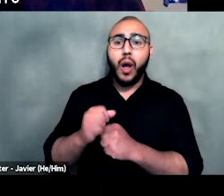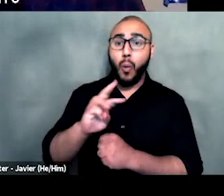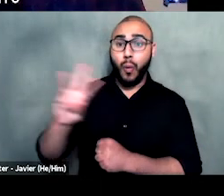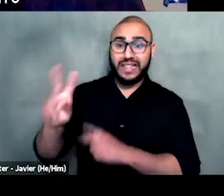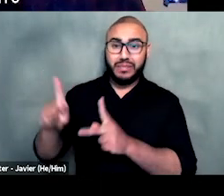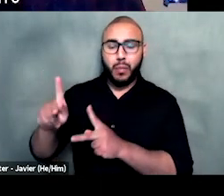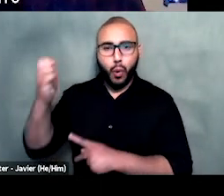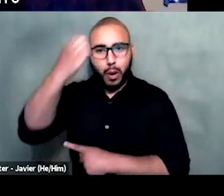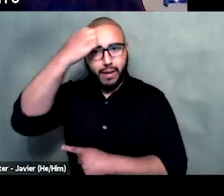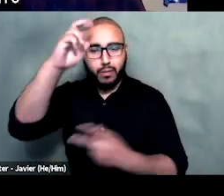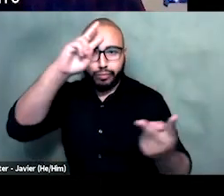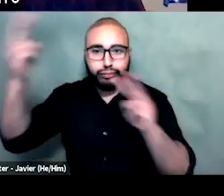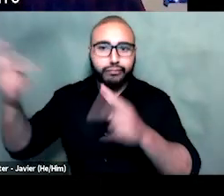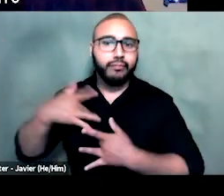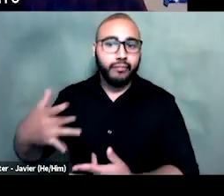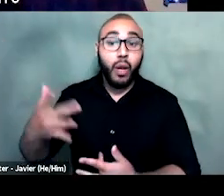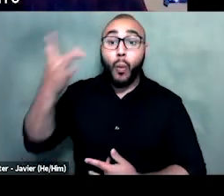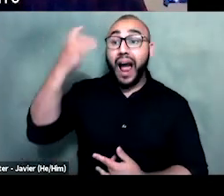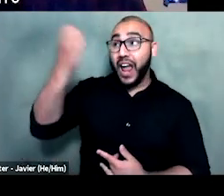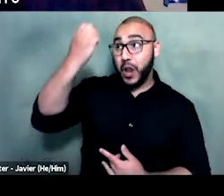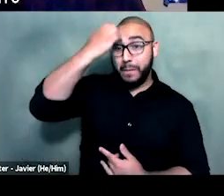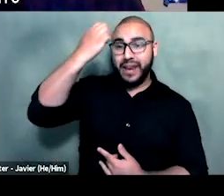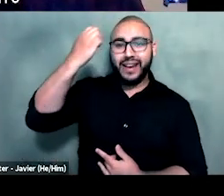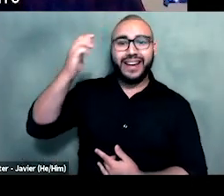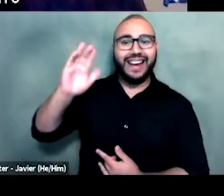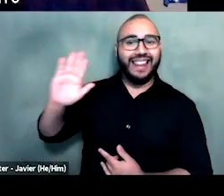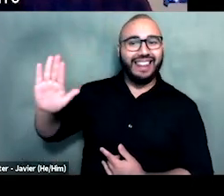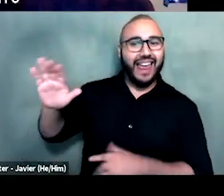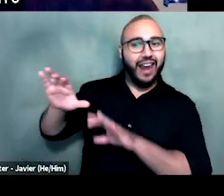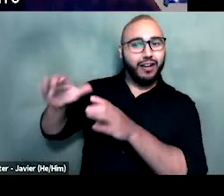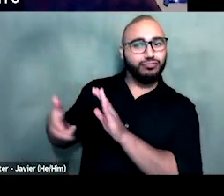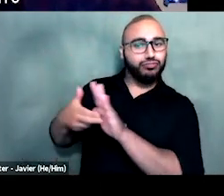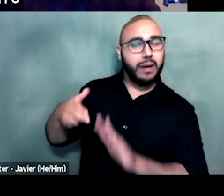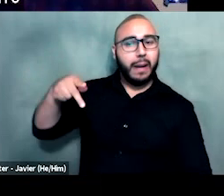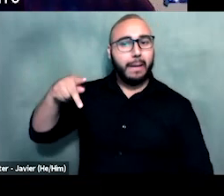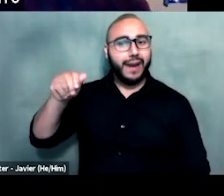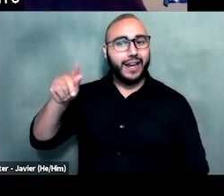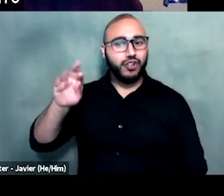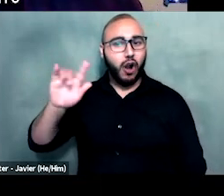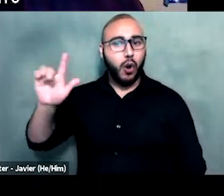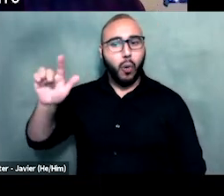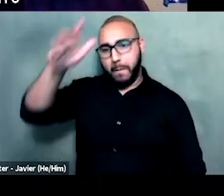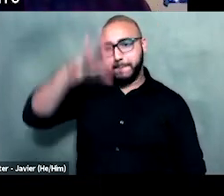Westerners. Because, you know, Europeans were coming out of a patriarchal type of system, I